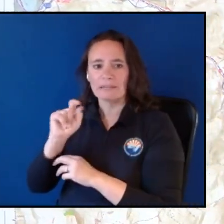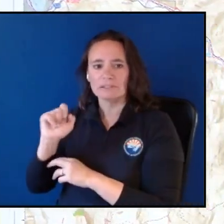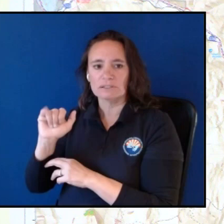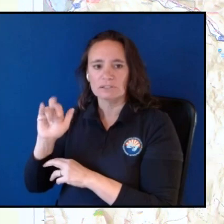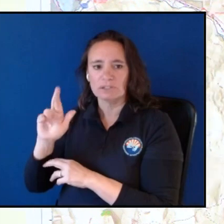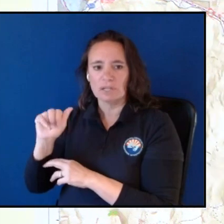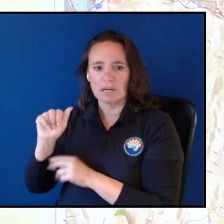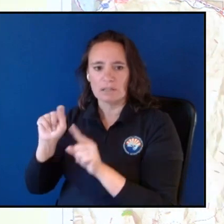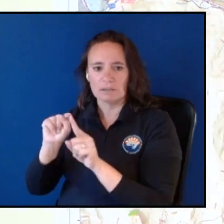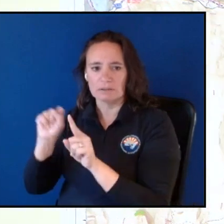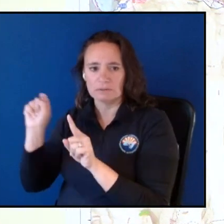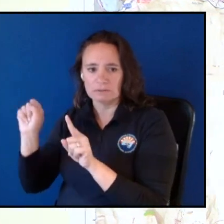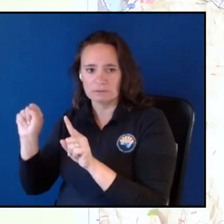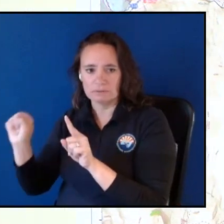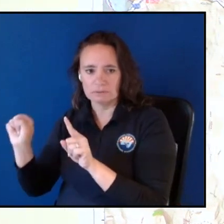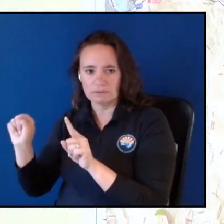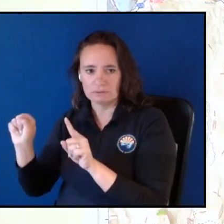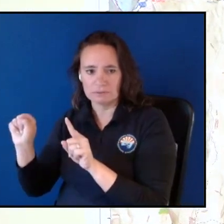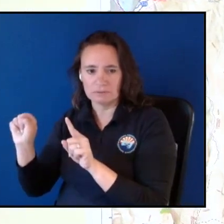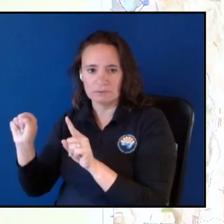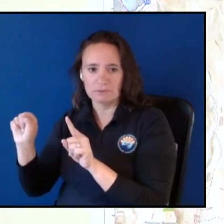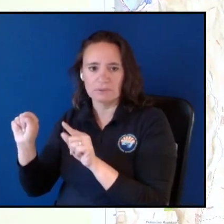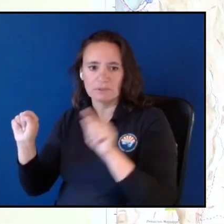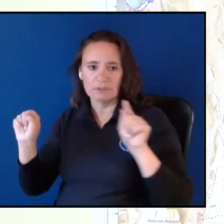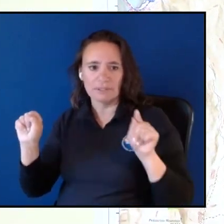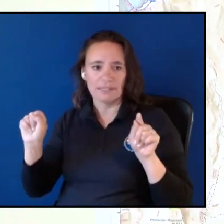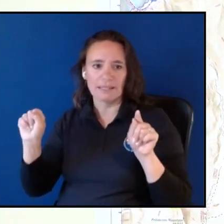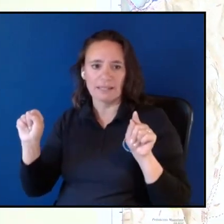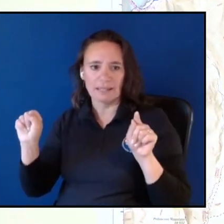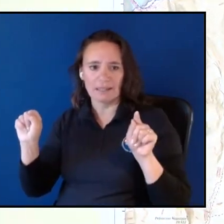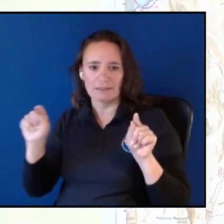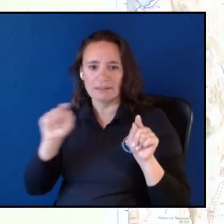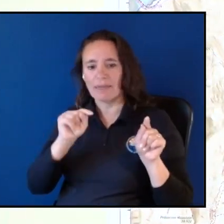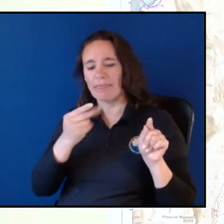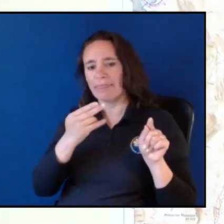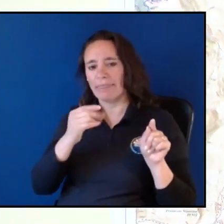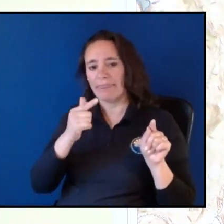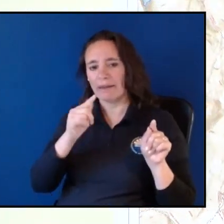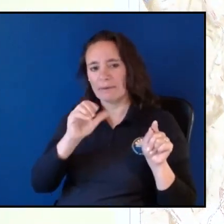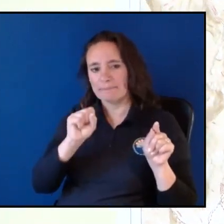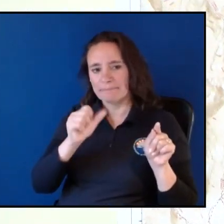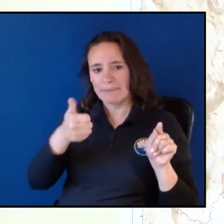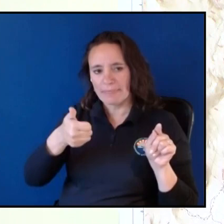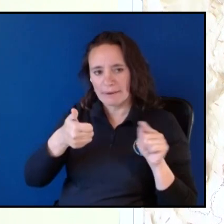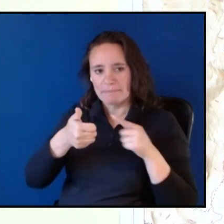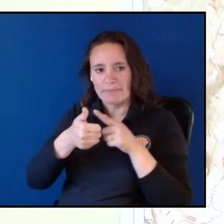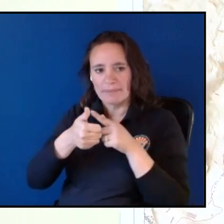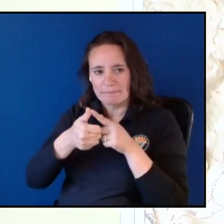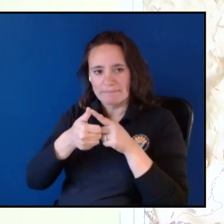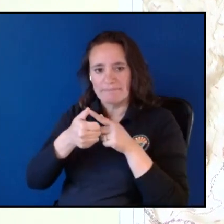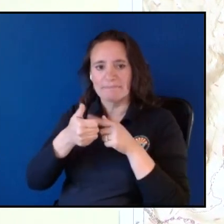spot fire that's out here that we've called Thumbs Thumb. Everything in here which is Division "Mike"